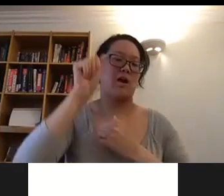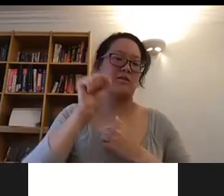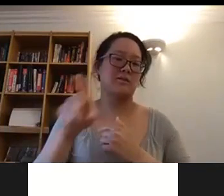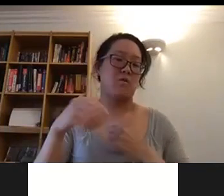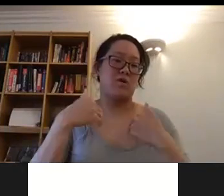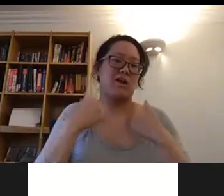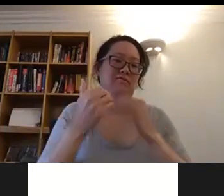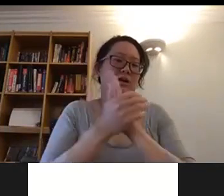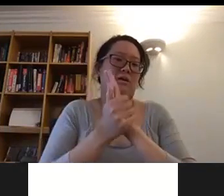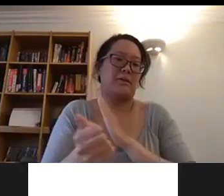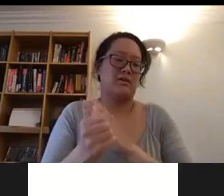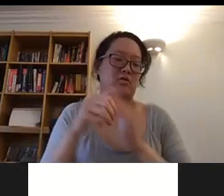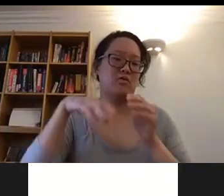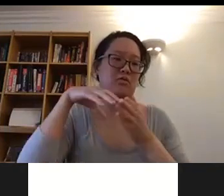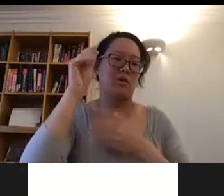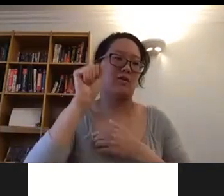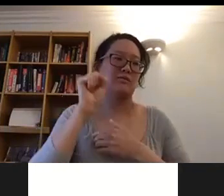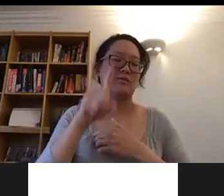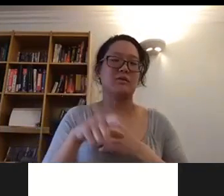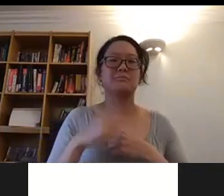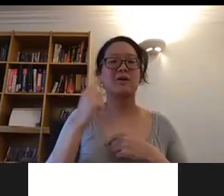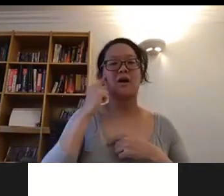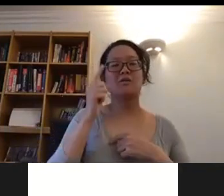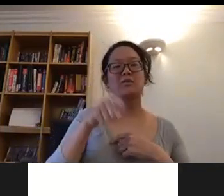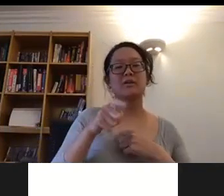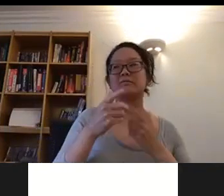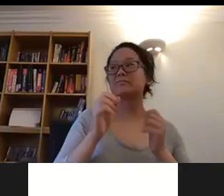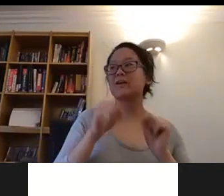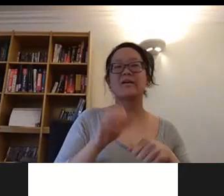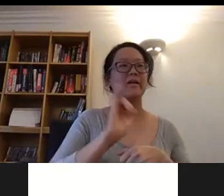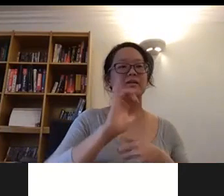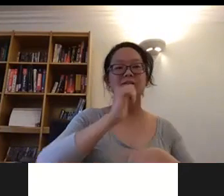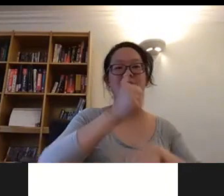I don't know if I would expect everyone to learn ASL and be completely skilled in it. But I think